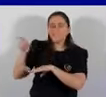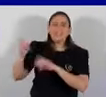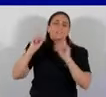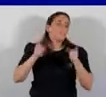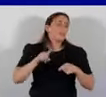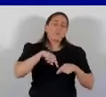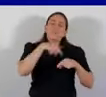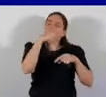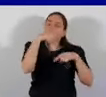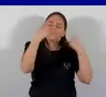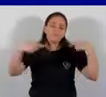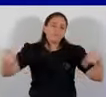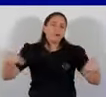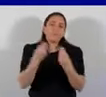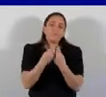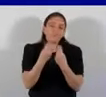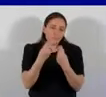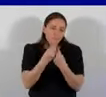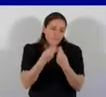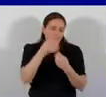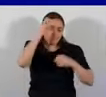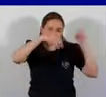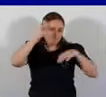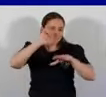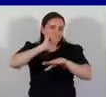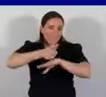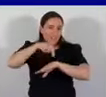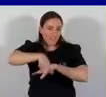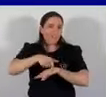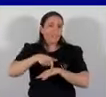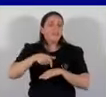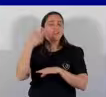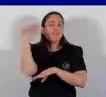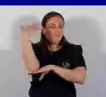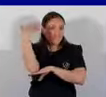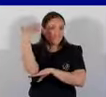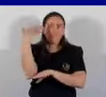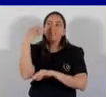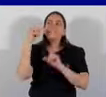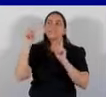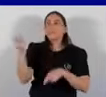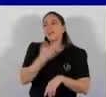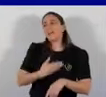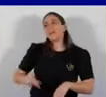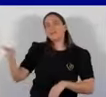Before entering, who I thank for his presence Riquiño Borrach, Vladimir Verne